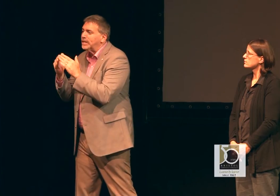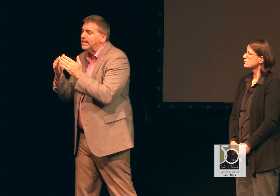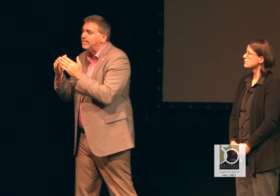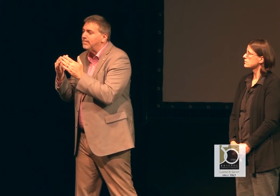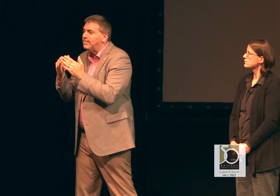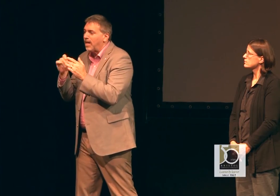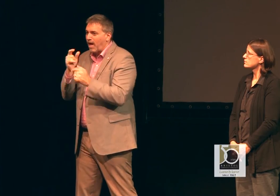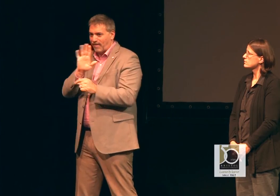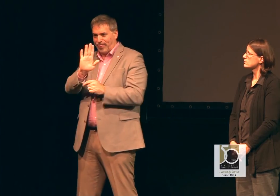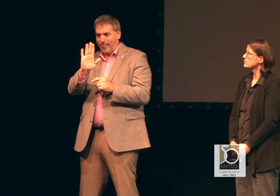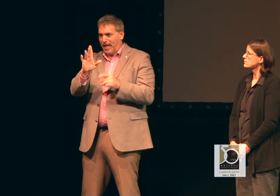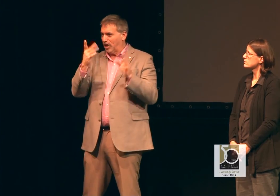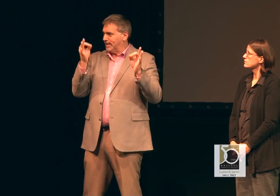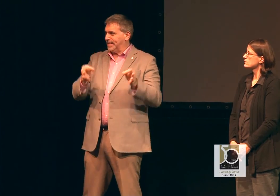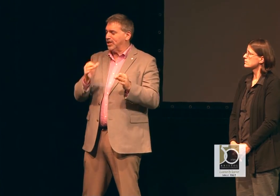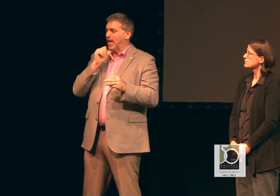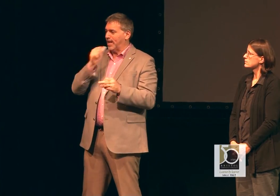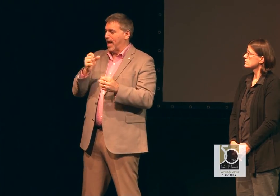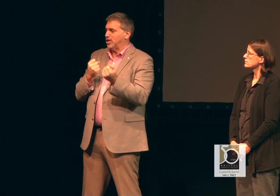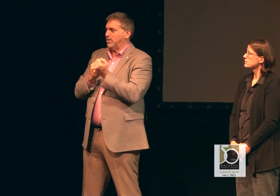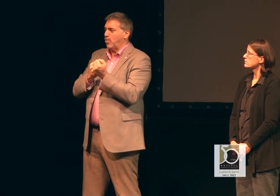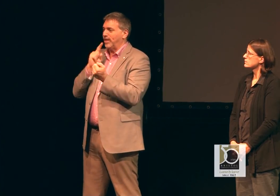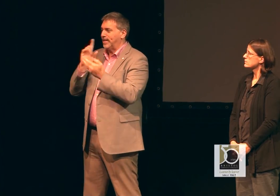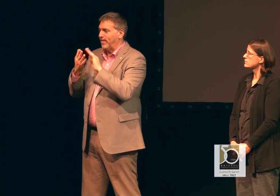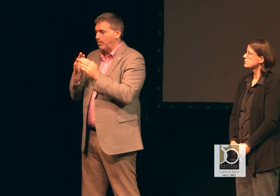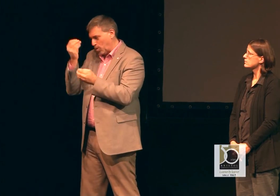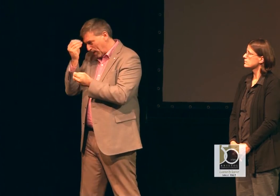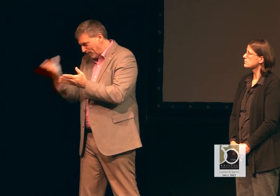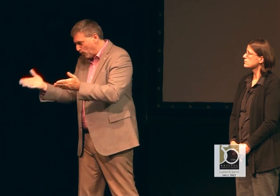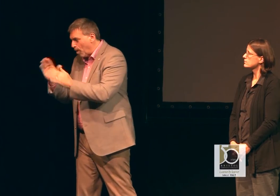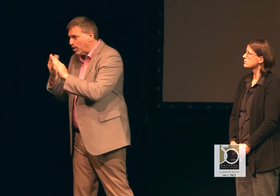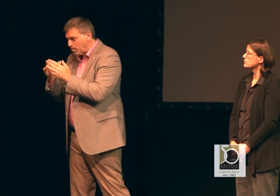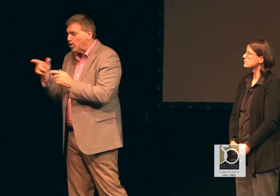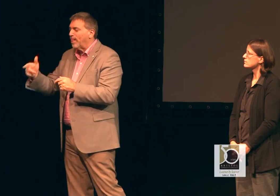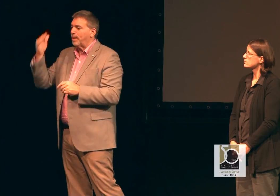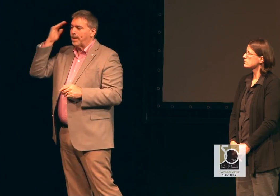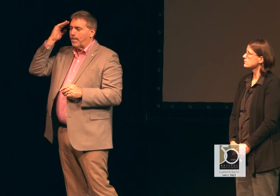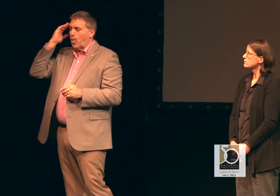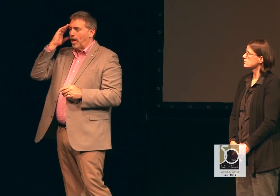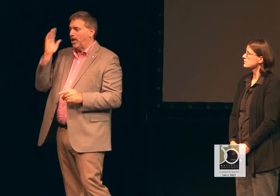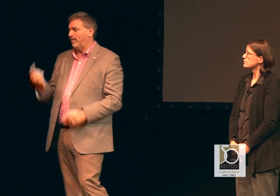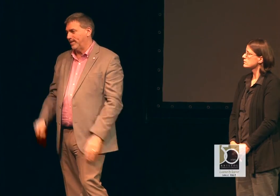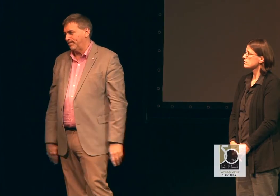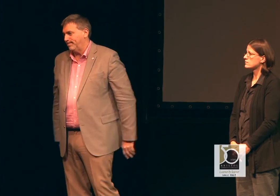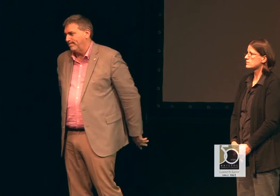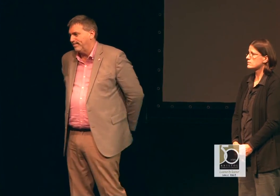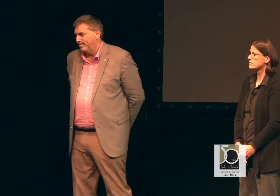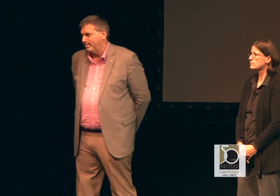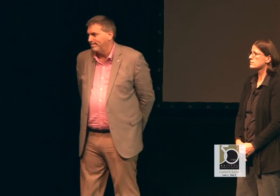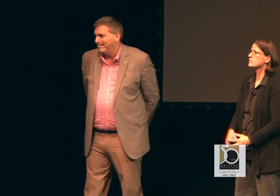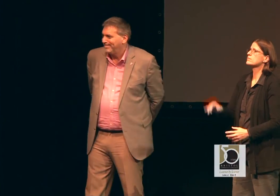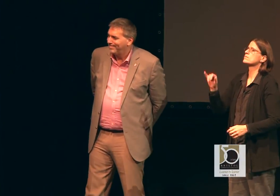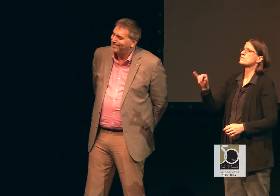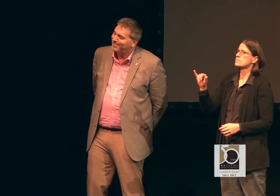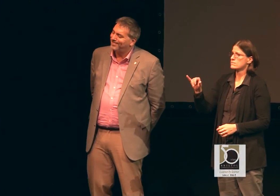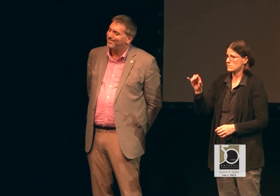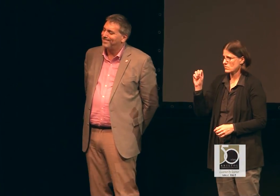do anything, we inform the community of that. And they can decide whether or not they want to support the community.